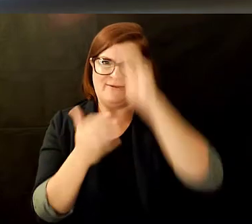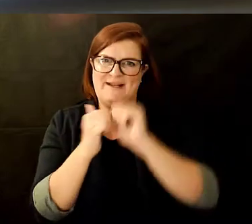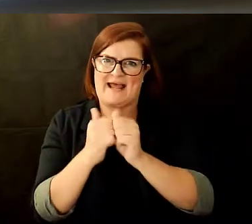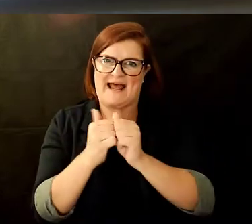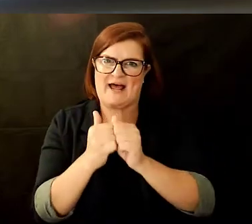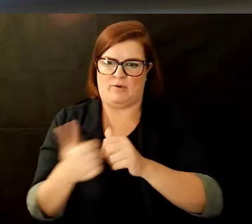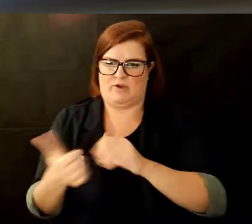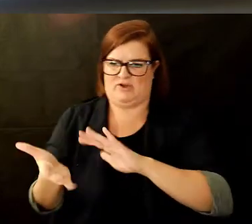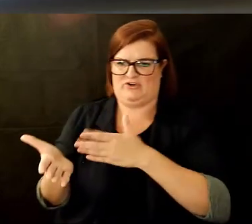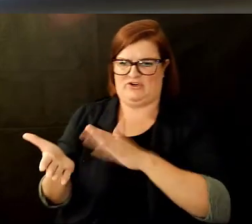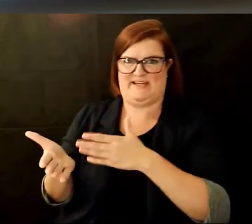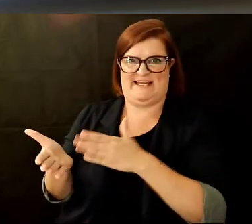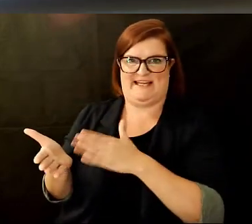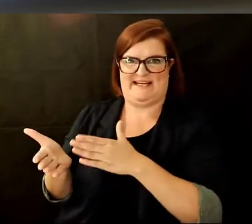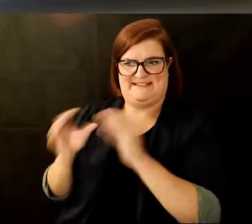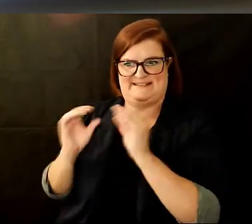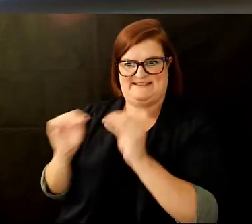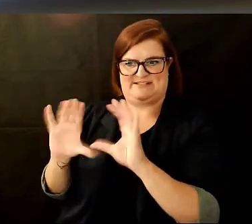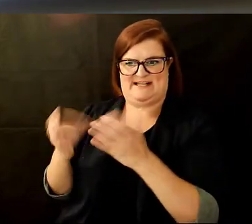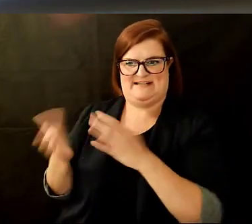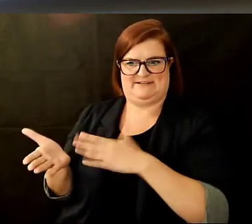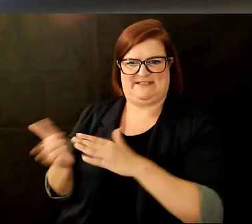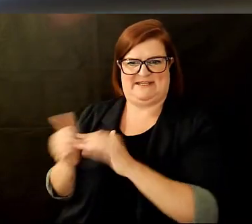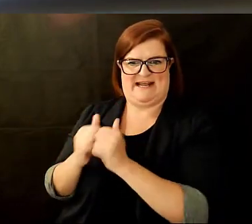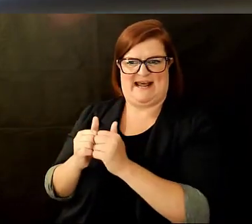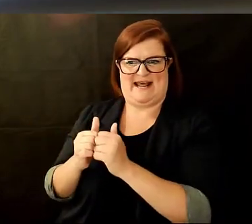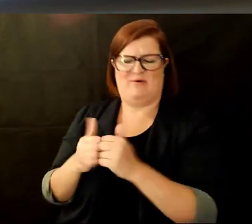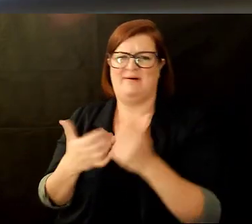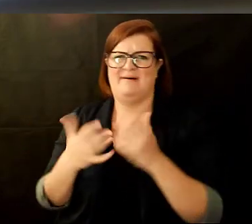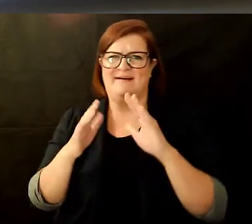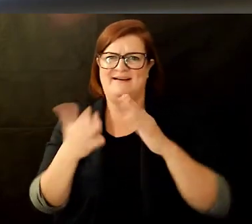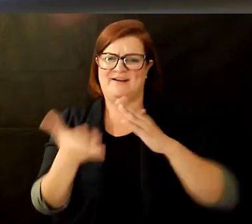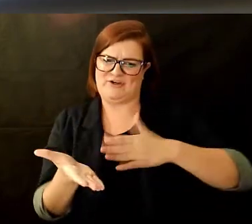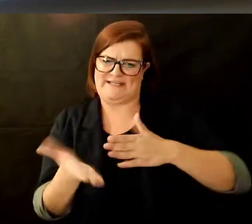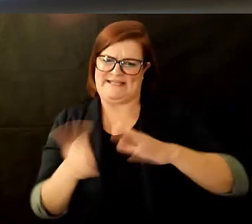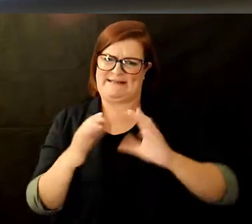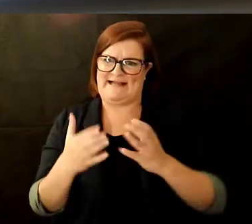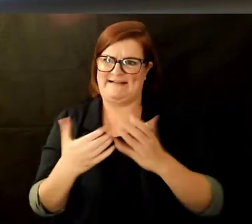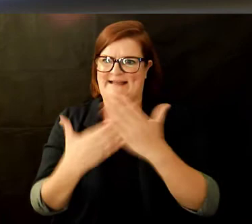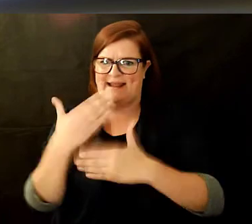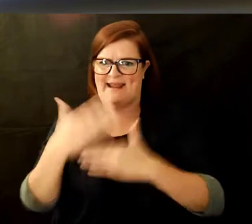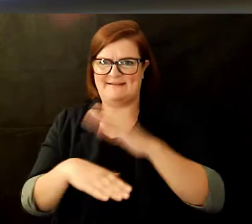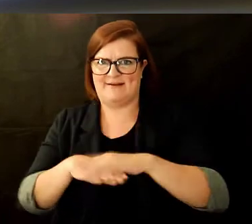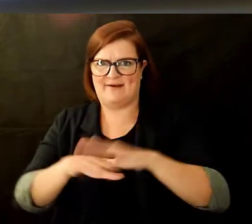How are you going to do that with culinary when everything is in-person, hands-on, cutting, doing all that.